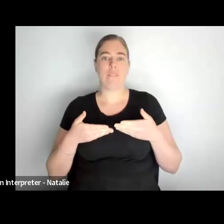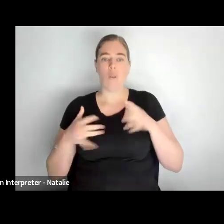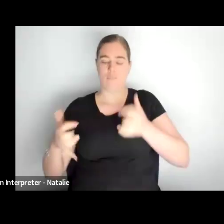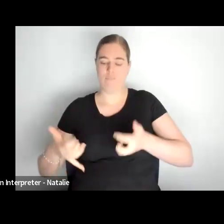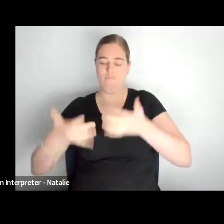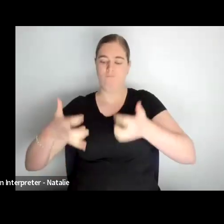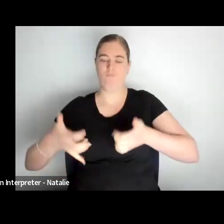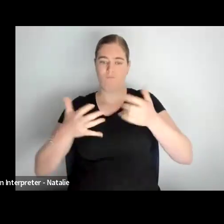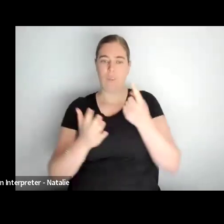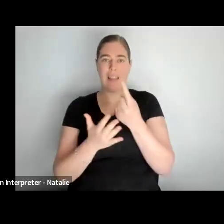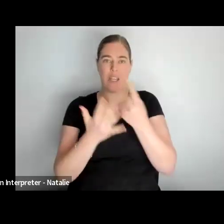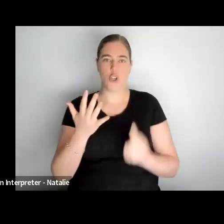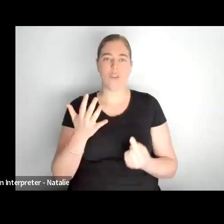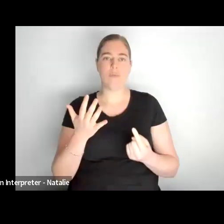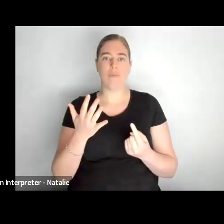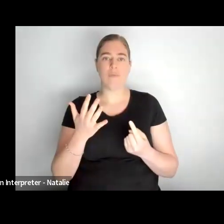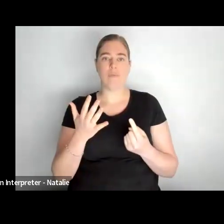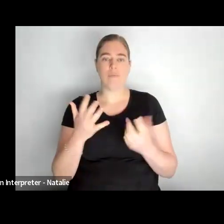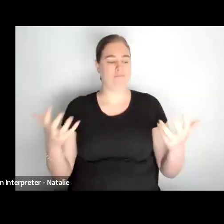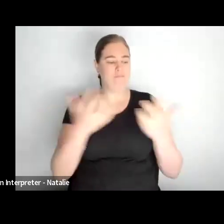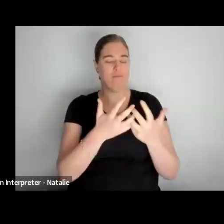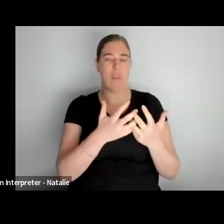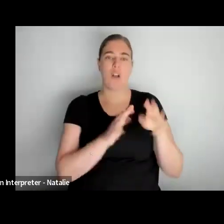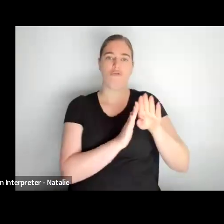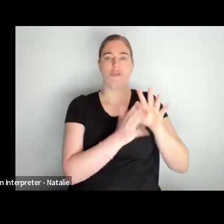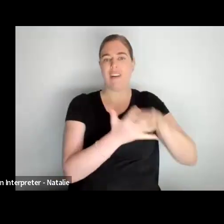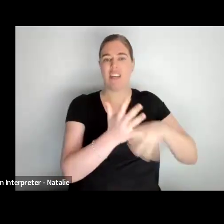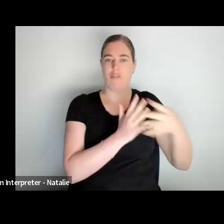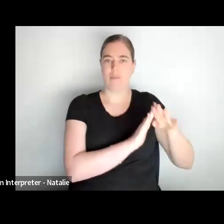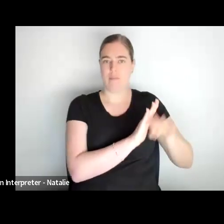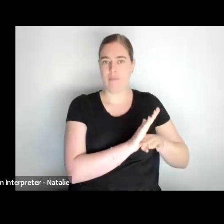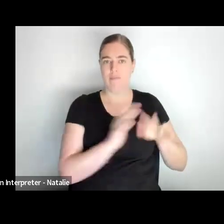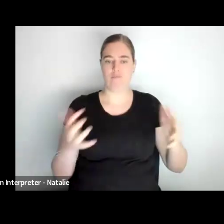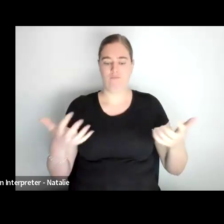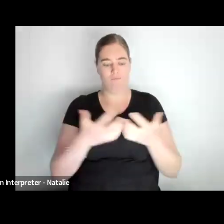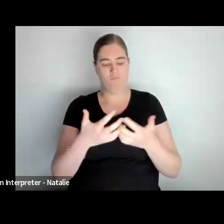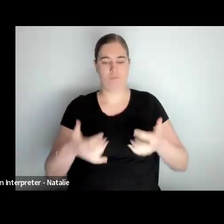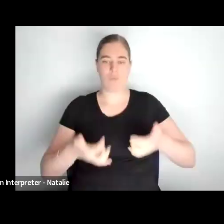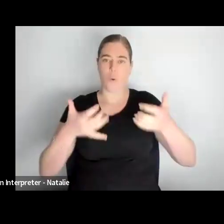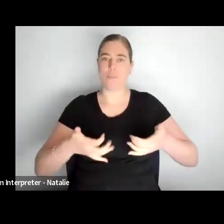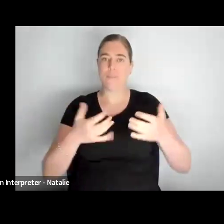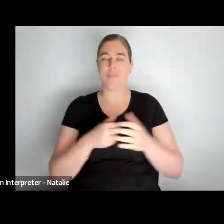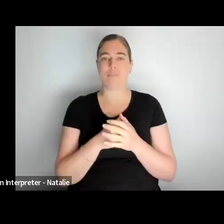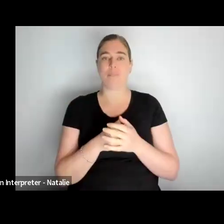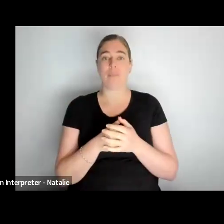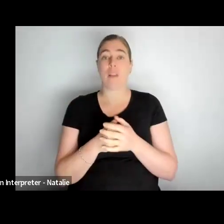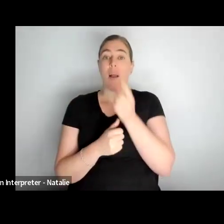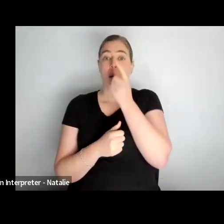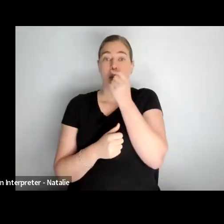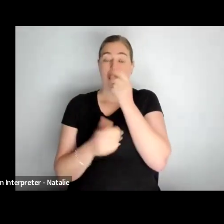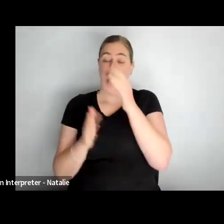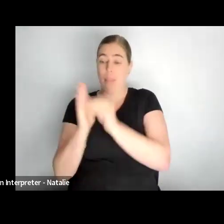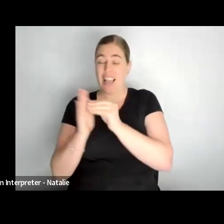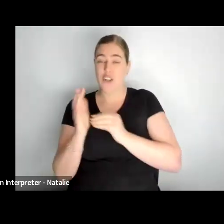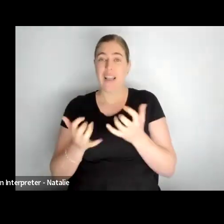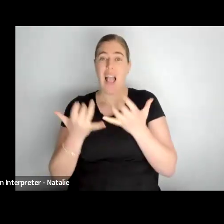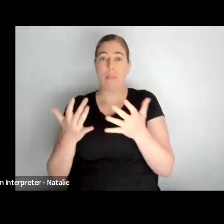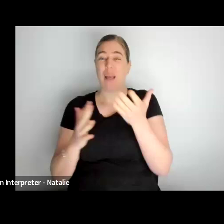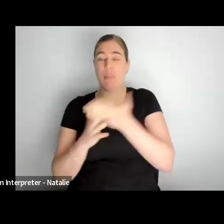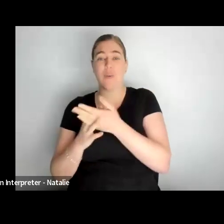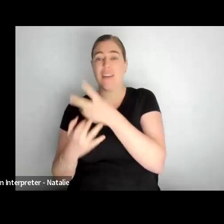applications against a set of assessment criteria. You might assess anywhere between 20 up to 130